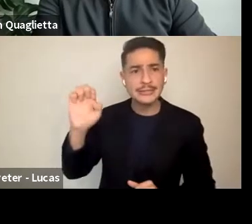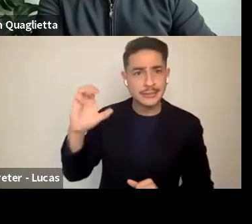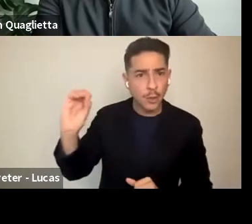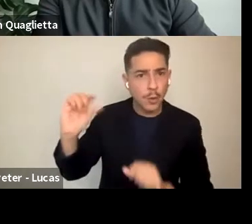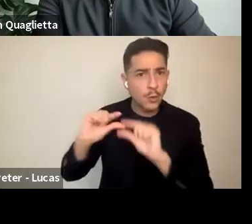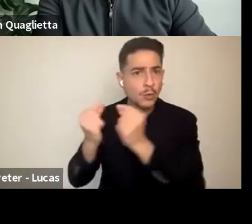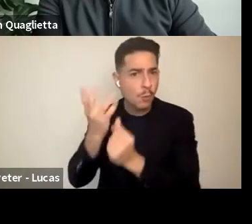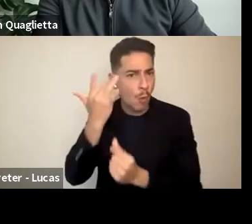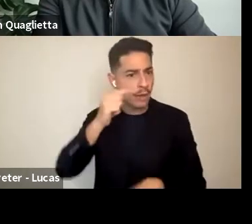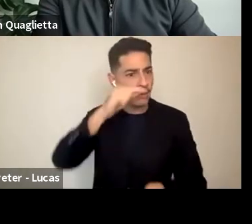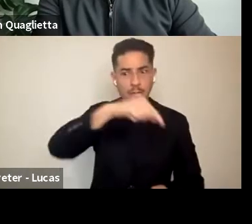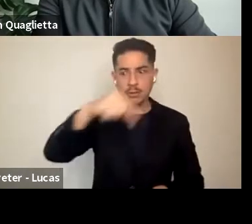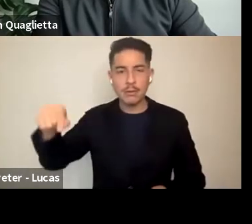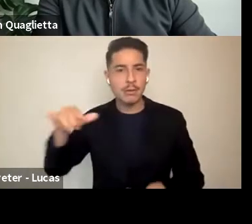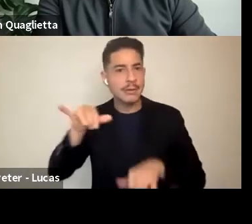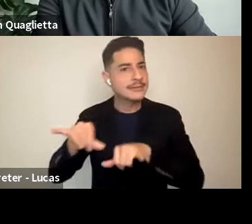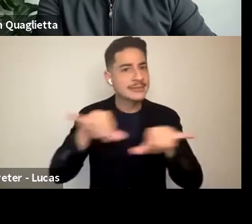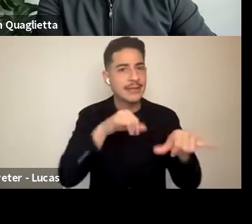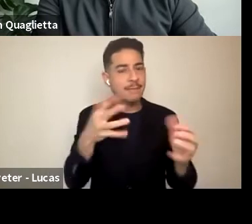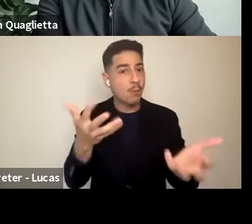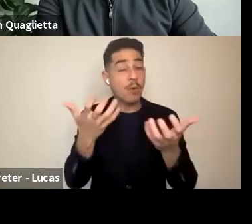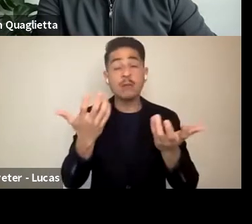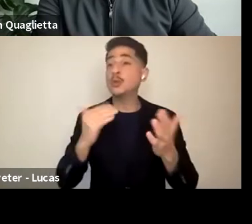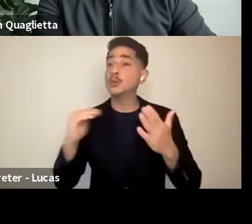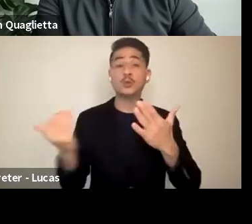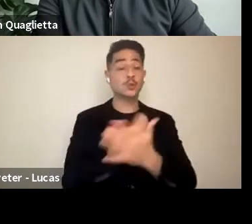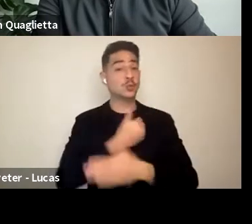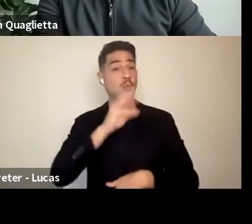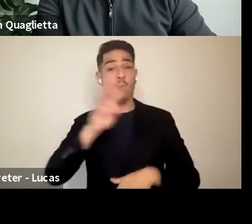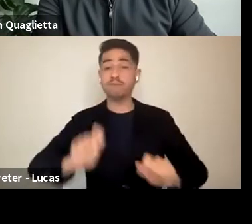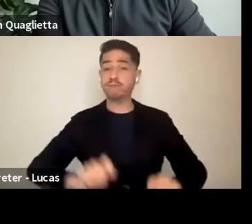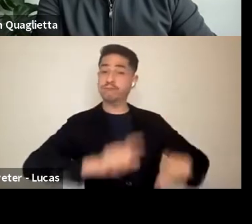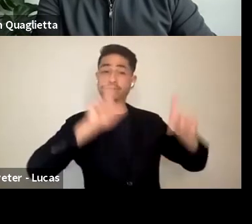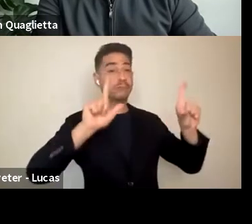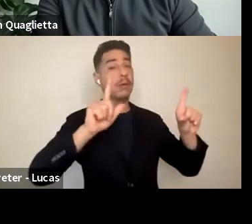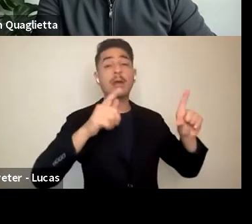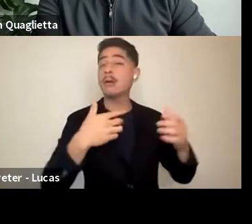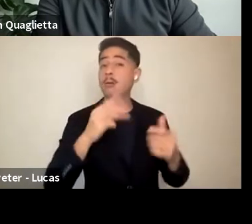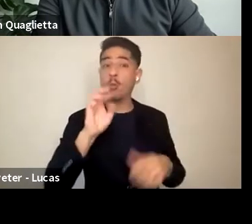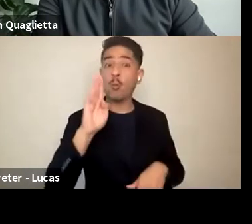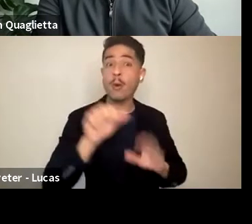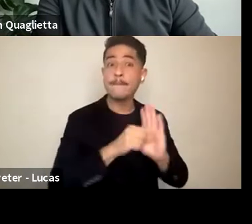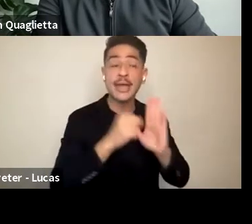They want when a new web page goes up and a new mobile app, when anything comes out that there's a checklist that goes